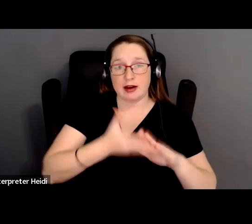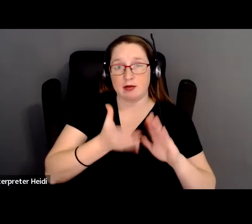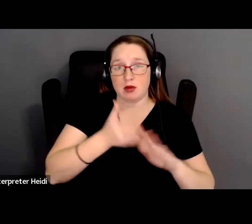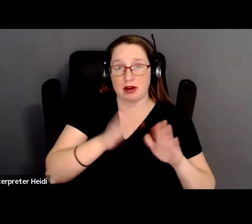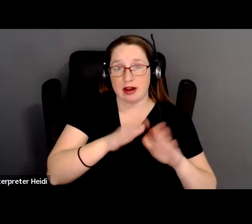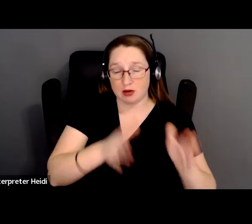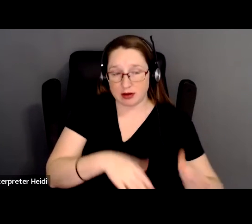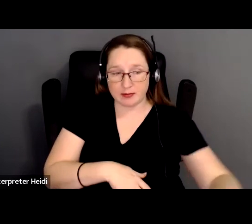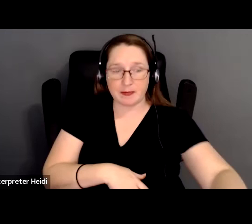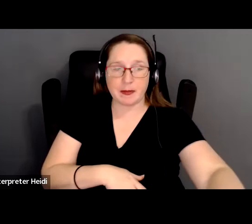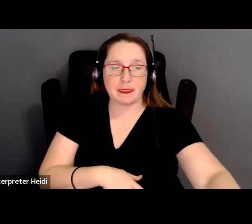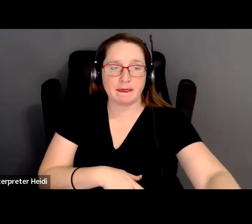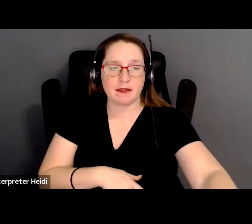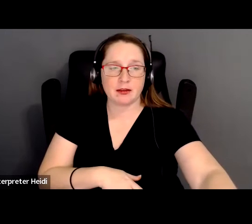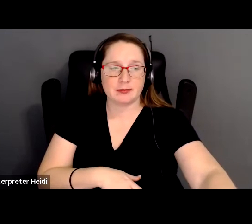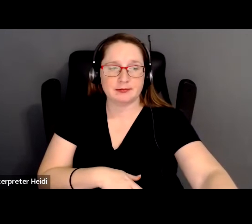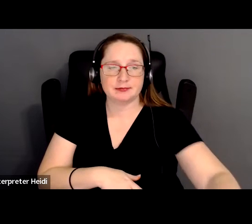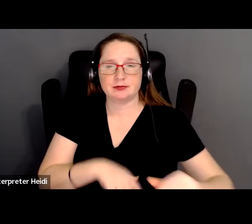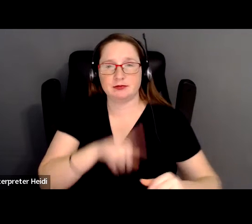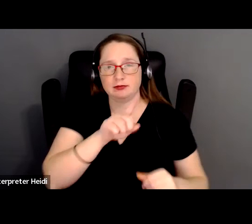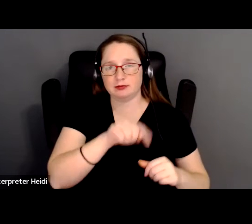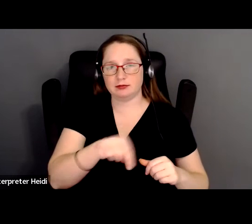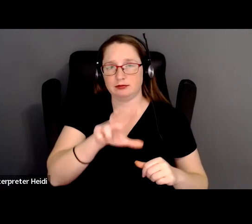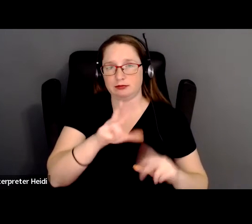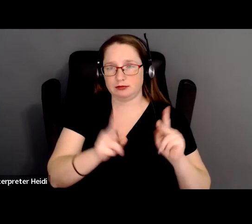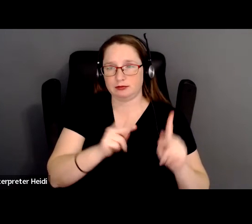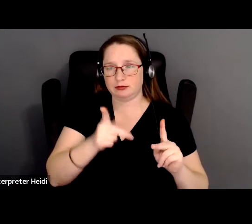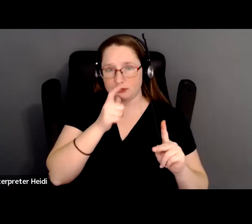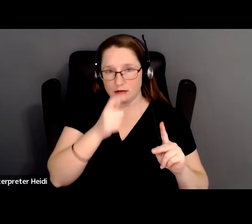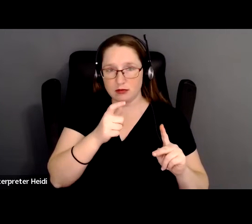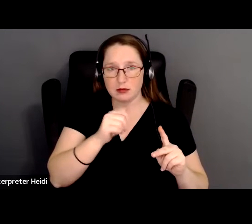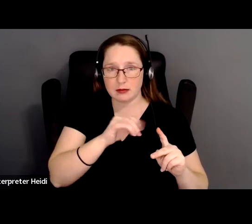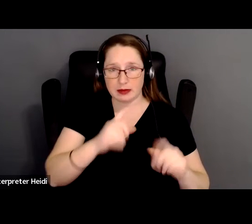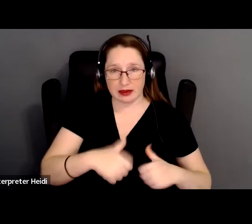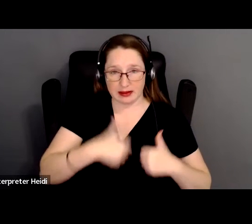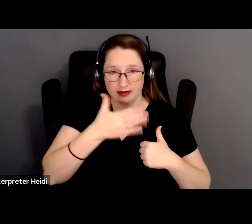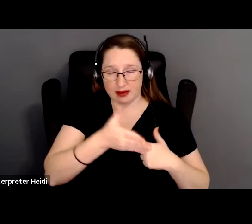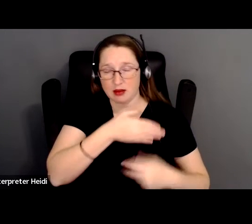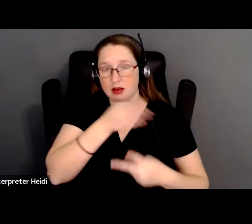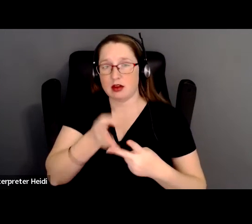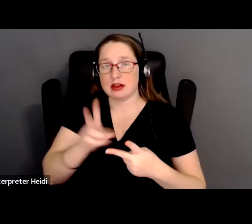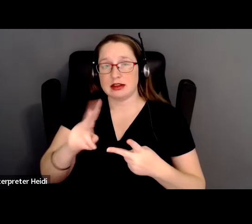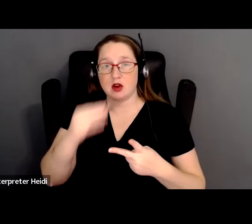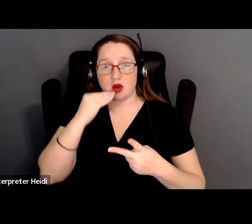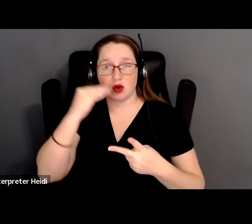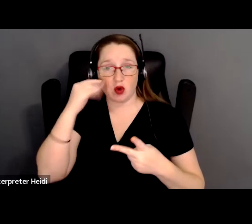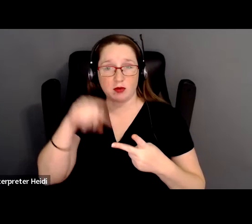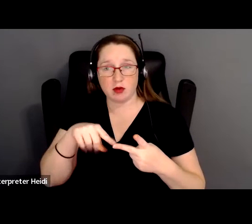and one to 3 people who are service recipients live there. The second one is a home. That's owned or rented